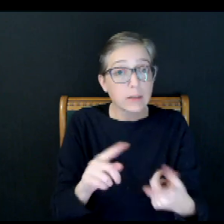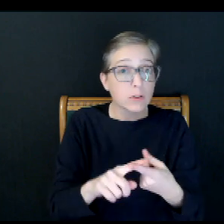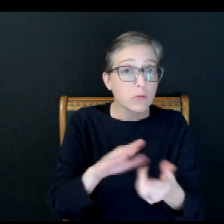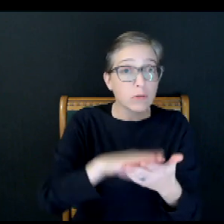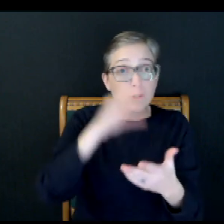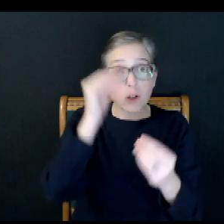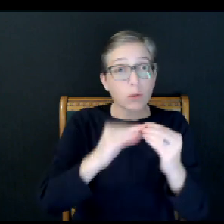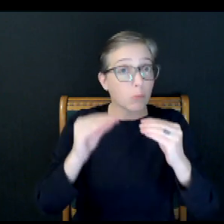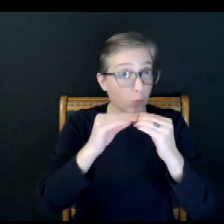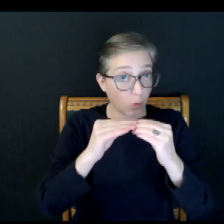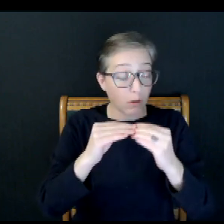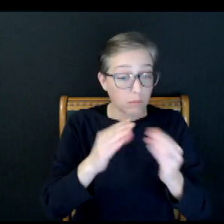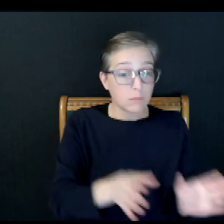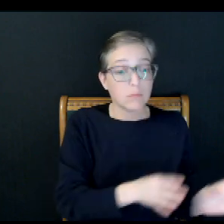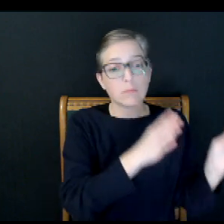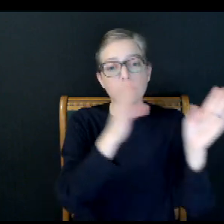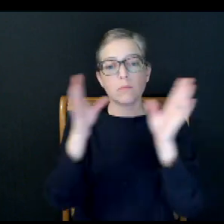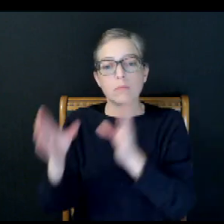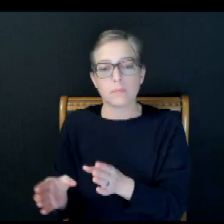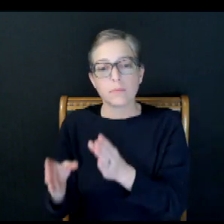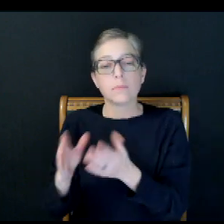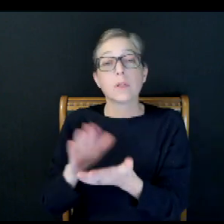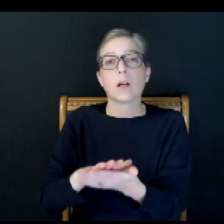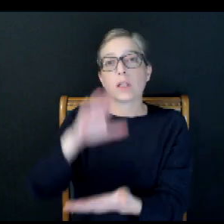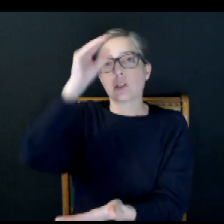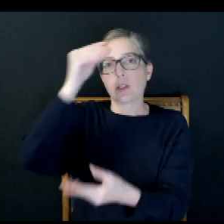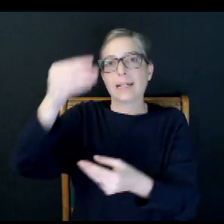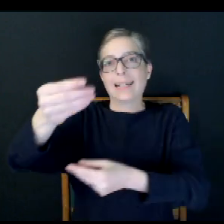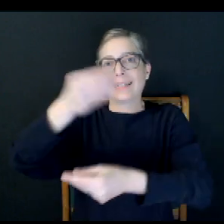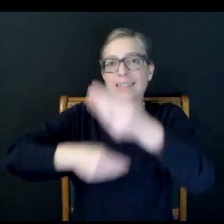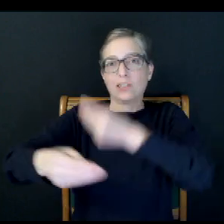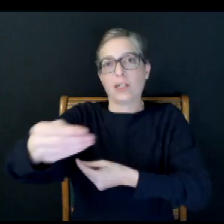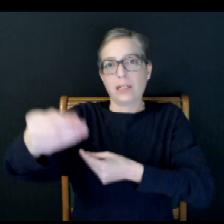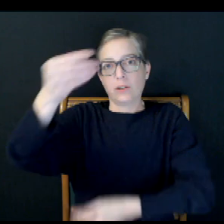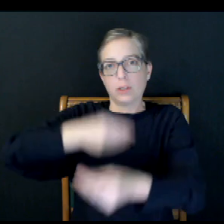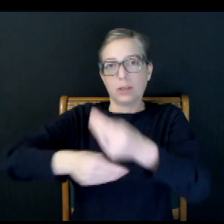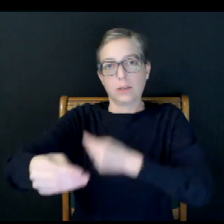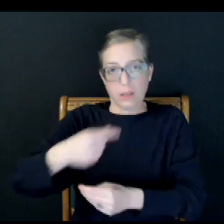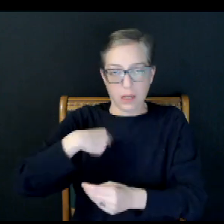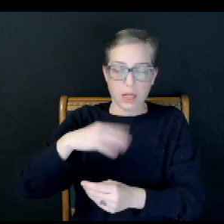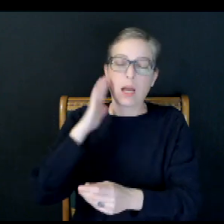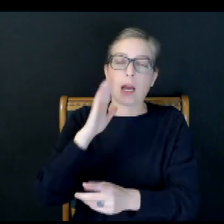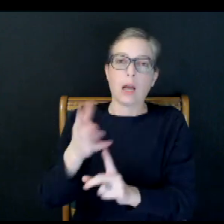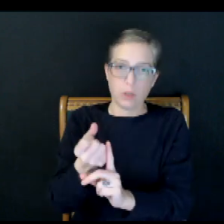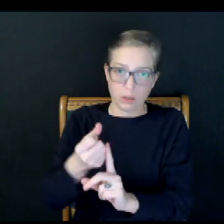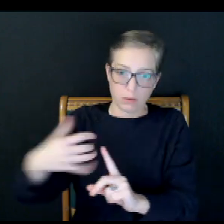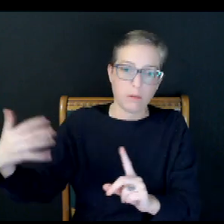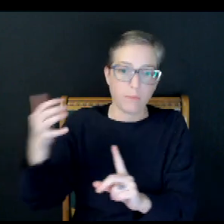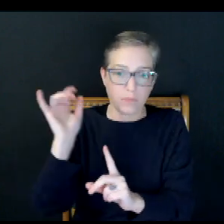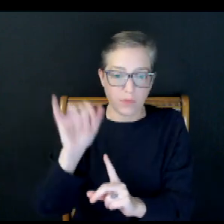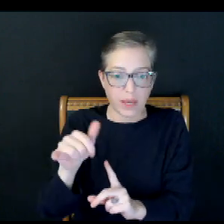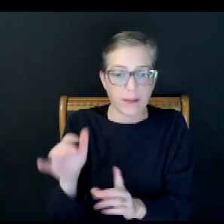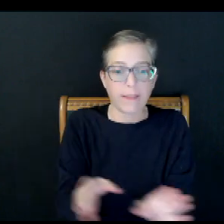And then we conducted learning exchanges, which is what I'll mostly be talking about. Then we had a big summit at the end that summit,